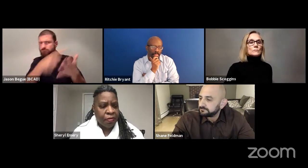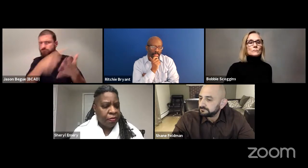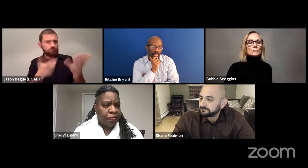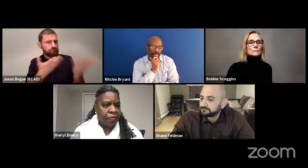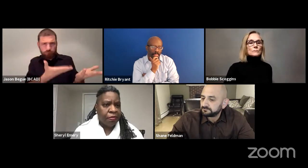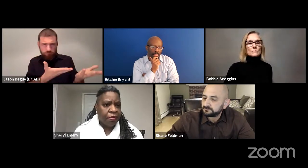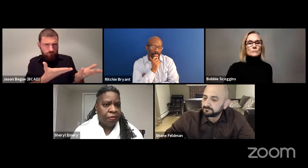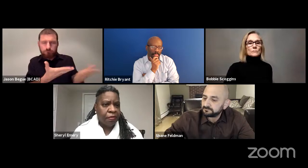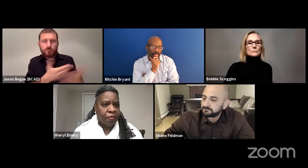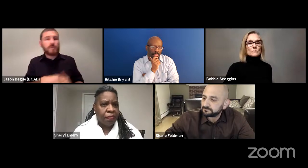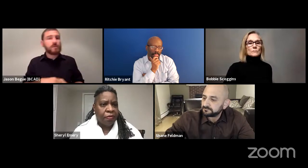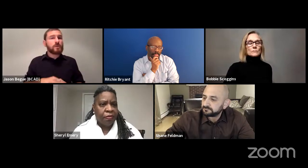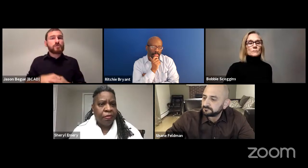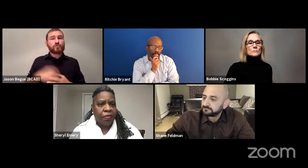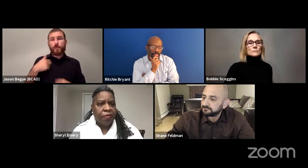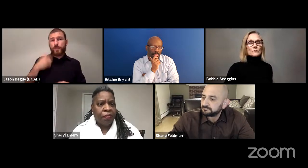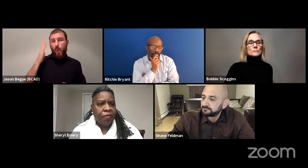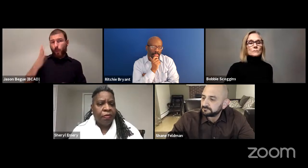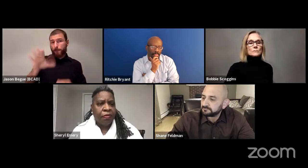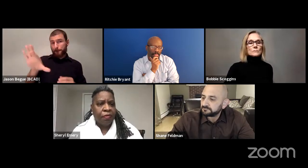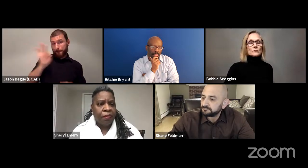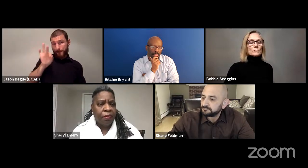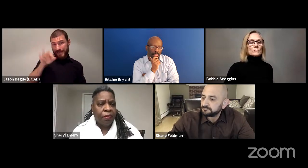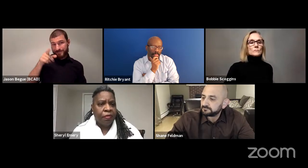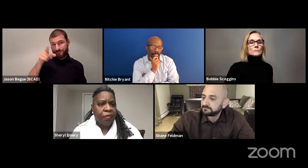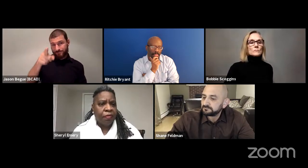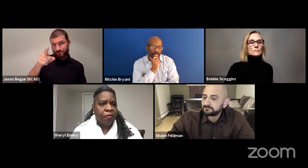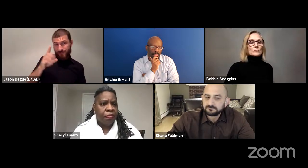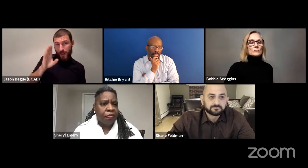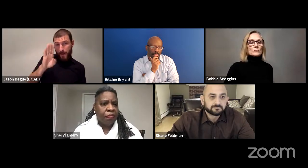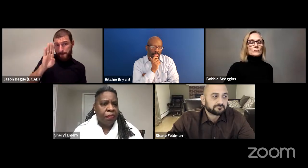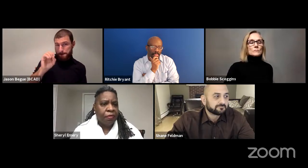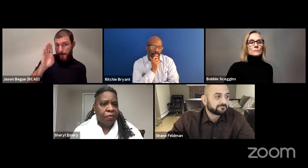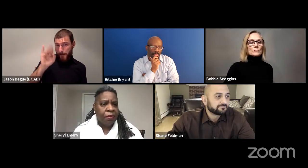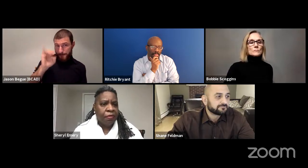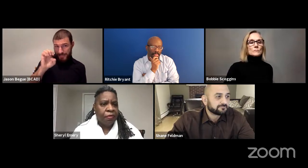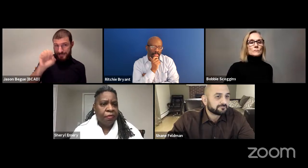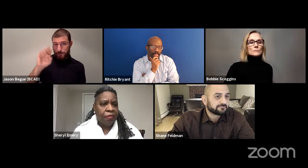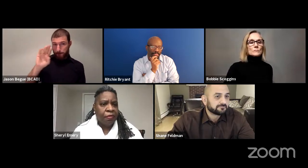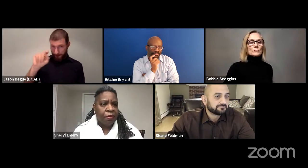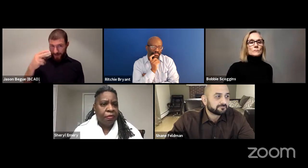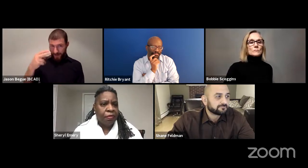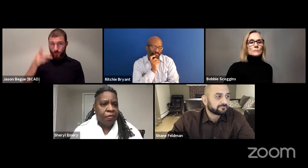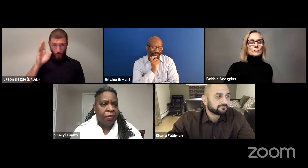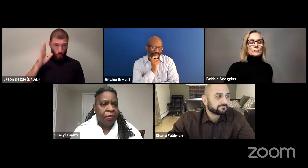What would your recommendations be in terms of which policy options you would pick? Bobbie